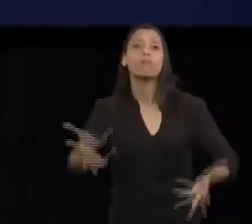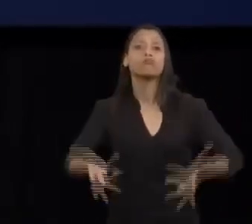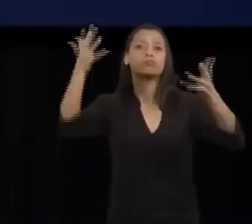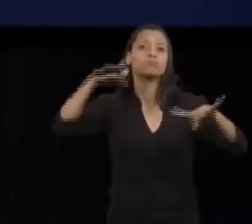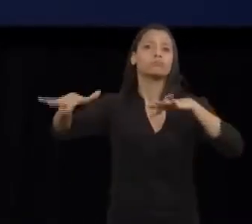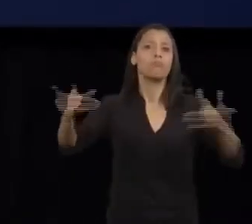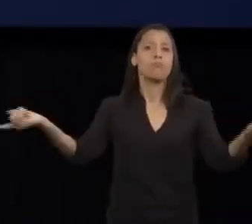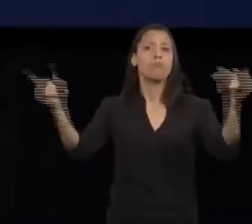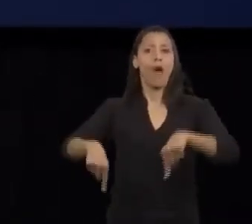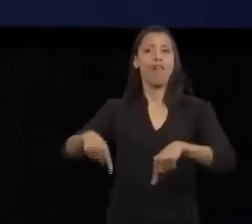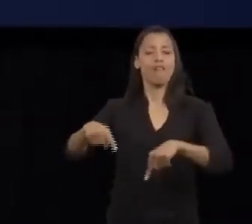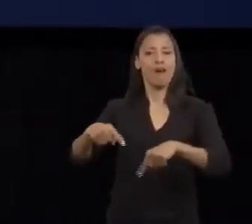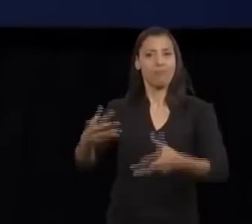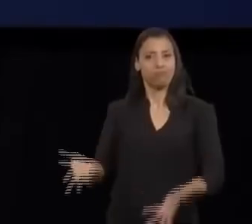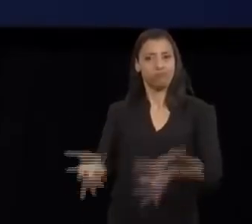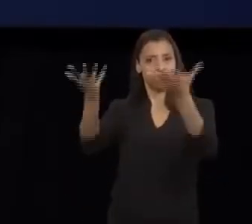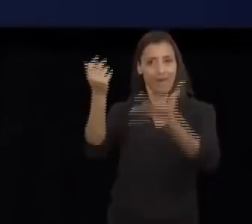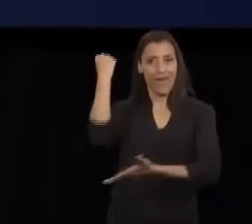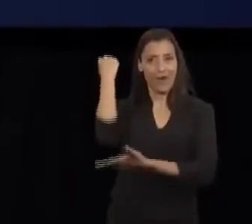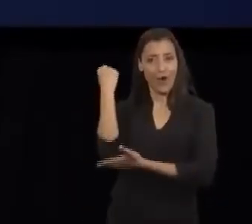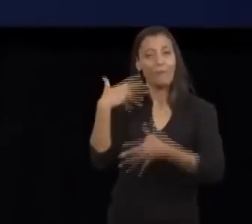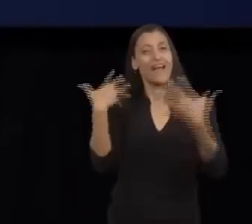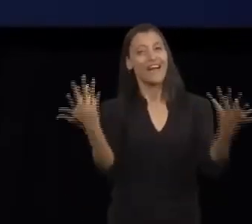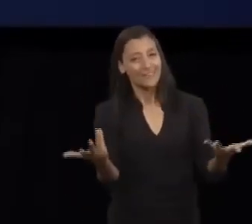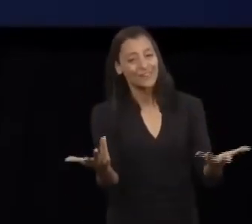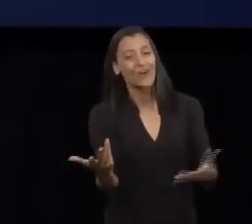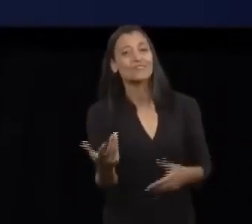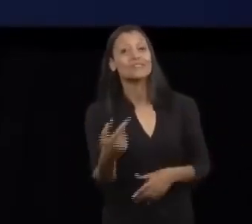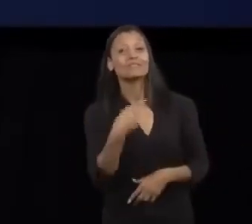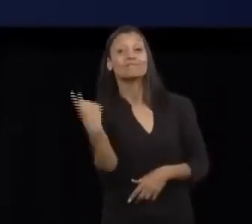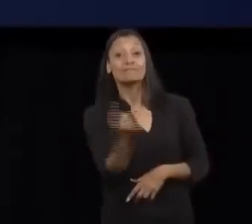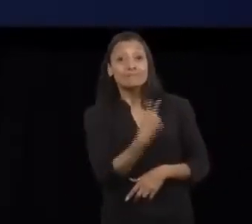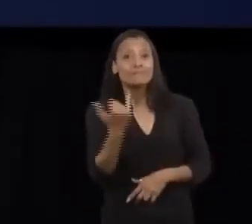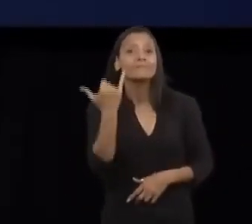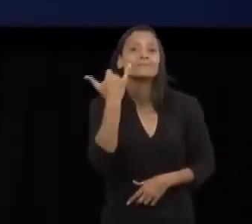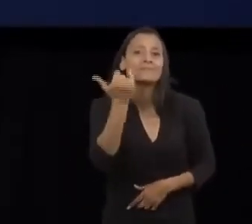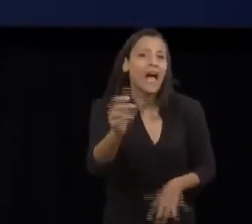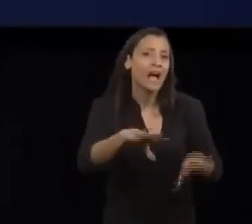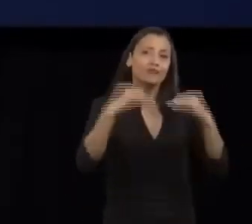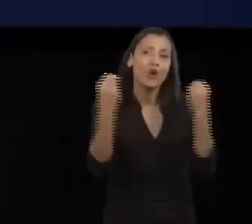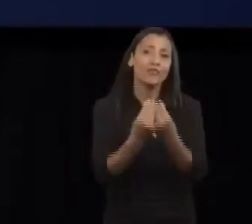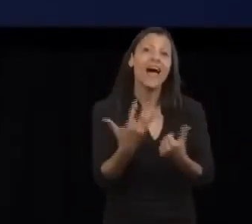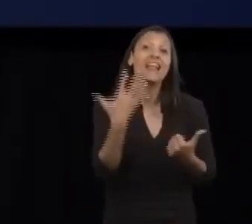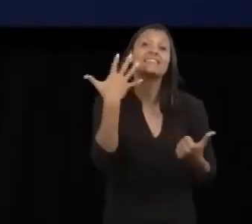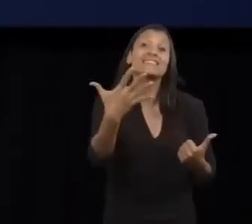Therefore, we have already been five quarters with the economy expanding.